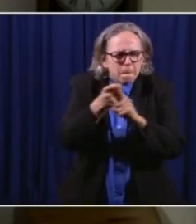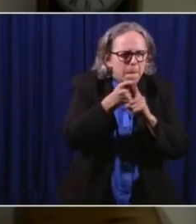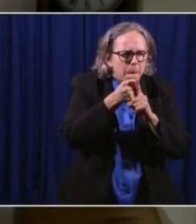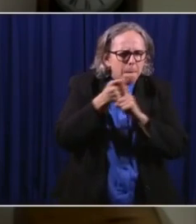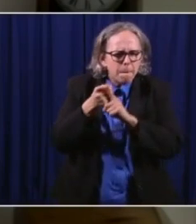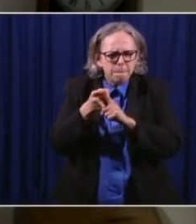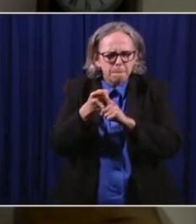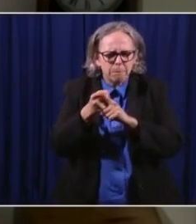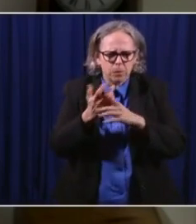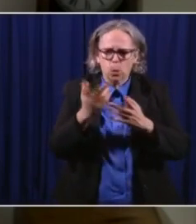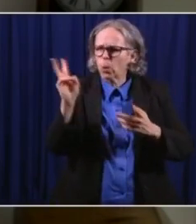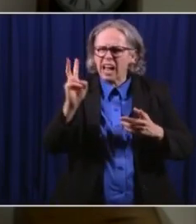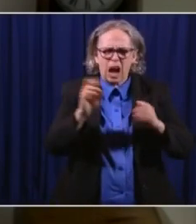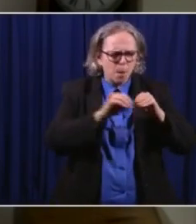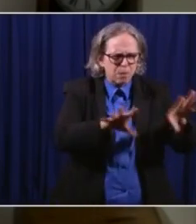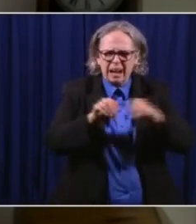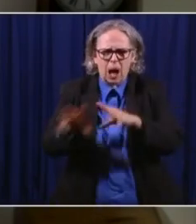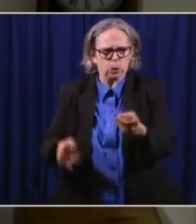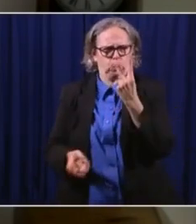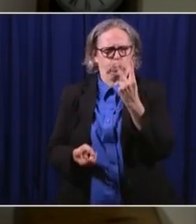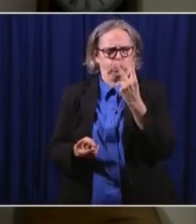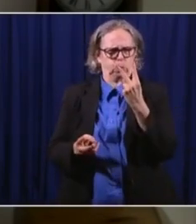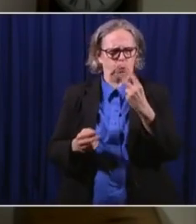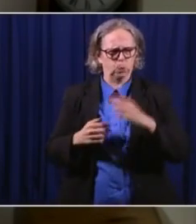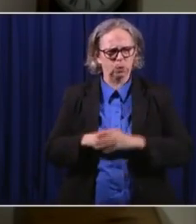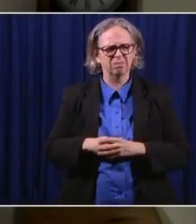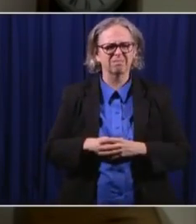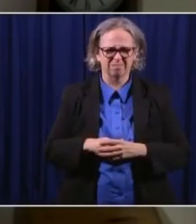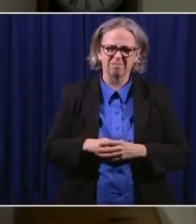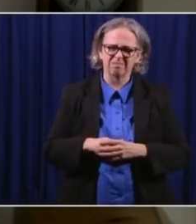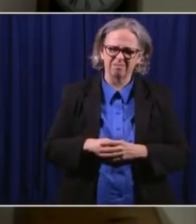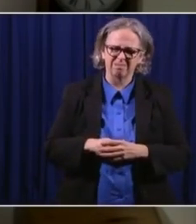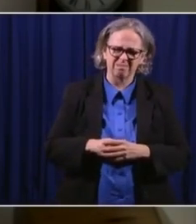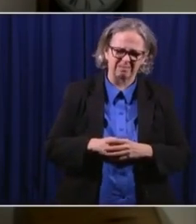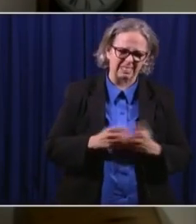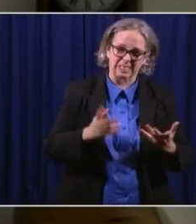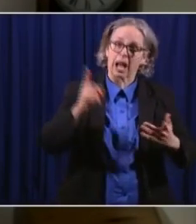THAT'S ABOUT CLOSE TO 20% OF THEIR TOTAL NUMBER OF CASES. THEY HAVE TWO SIGNIFICANT